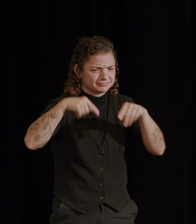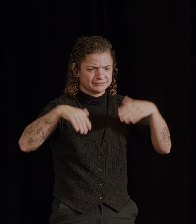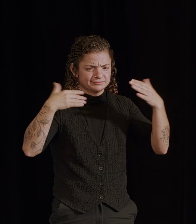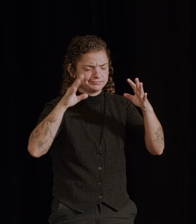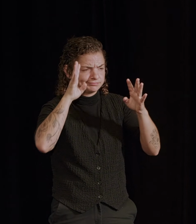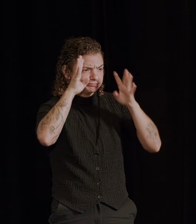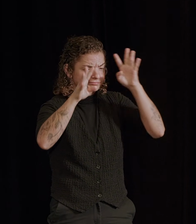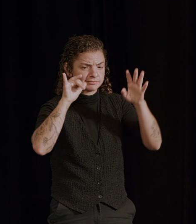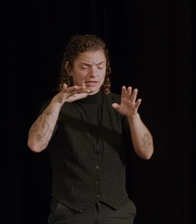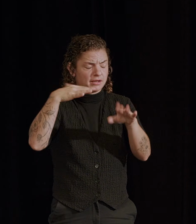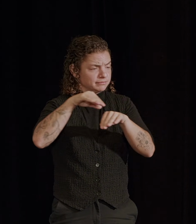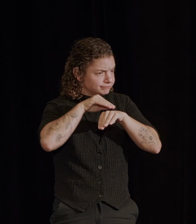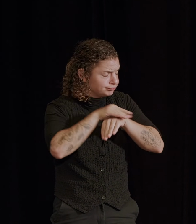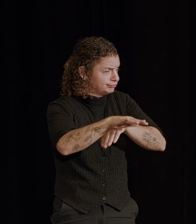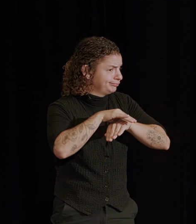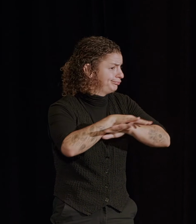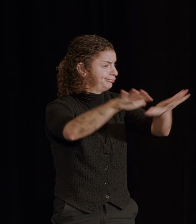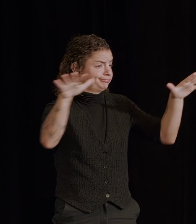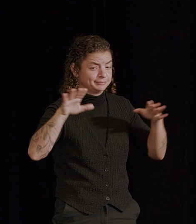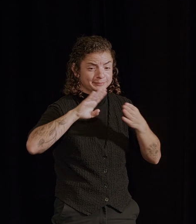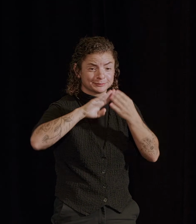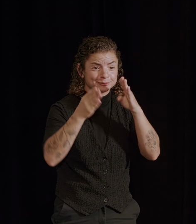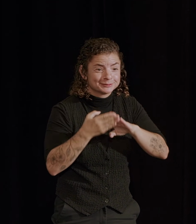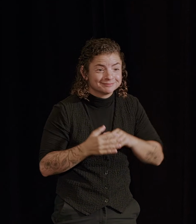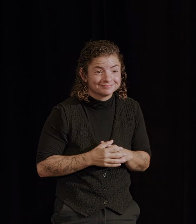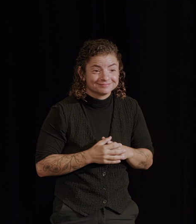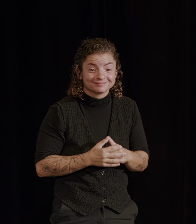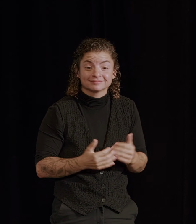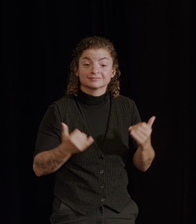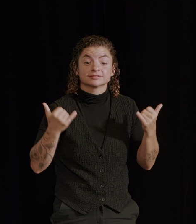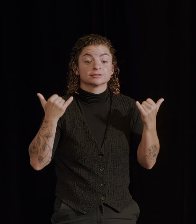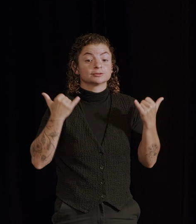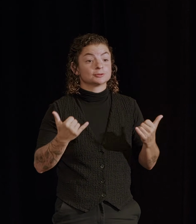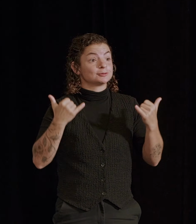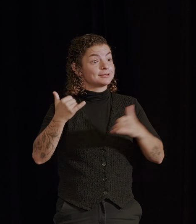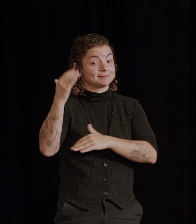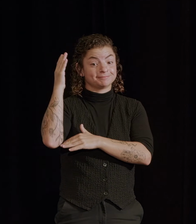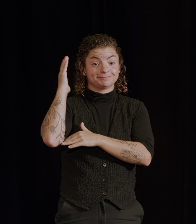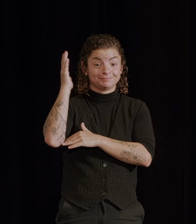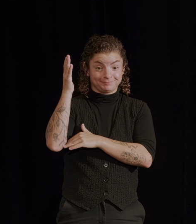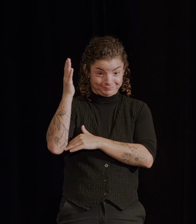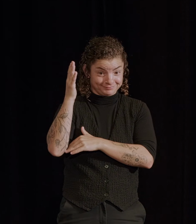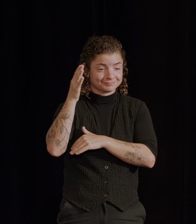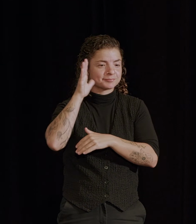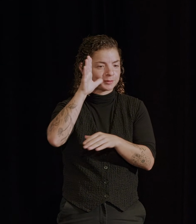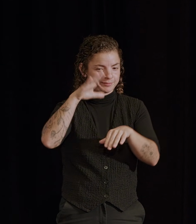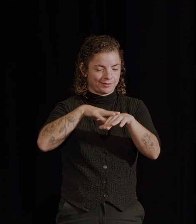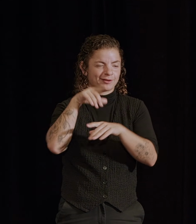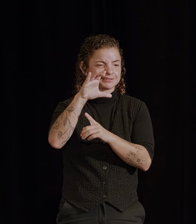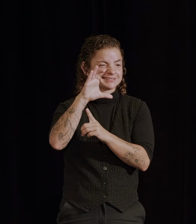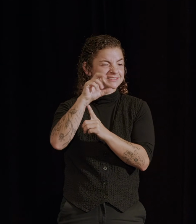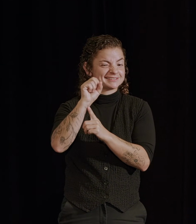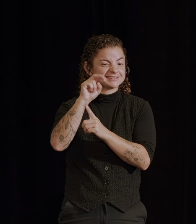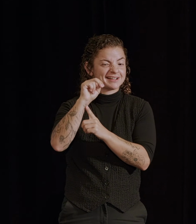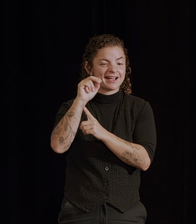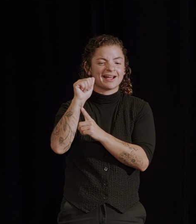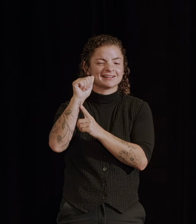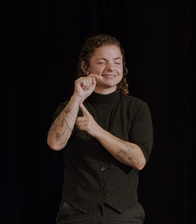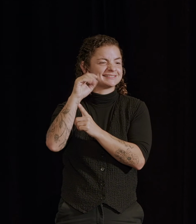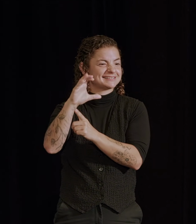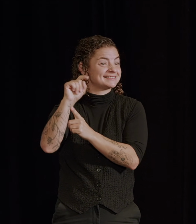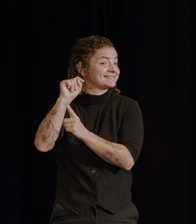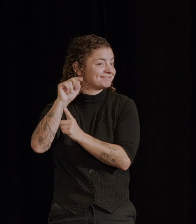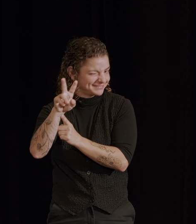a reminder, today's featured presentation will be available on CSUN ATC TV within 24 hours.